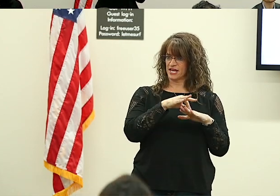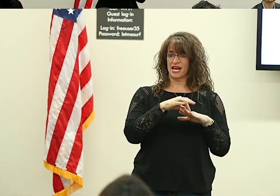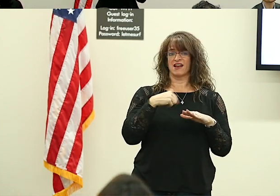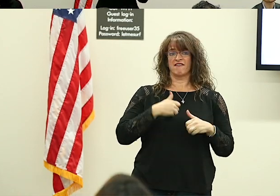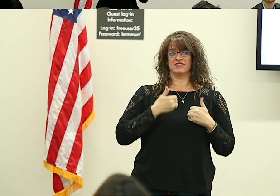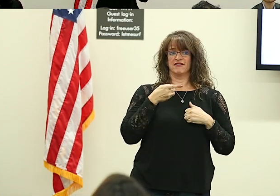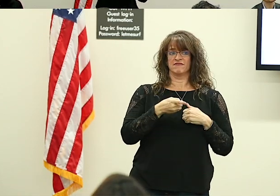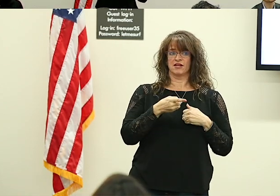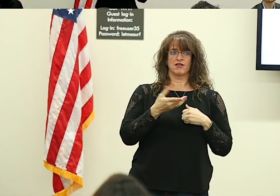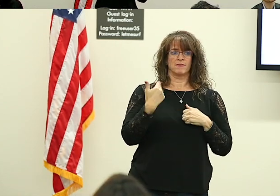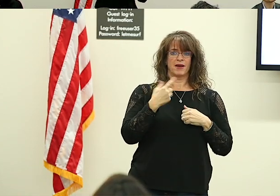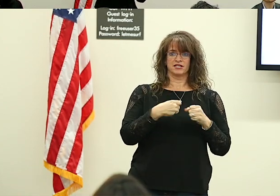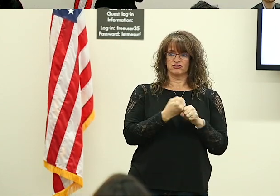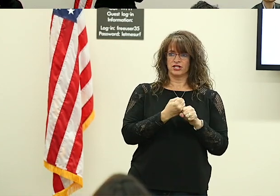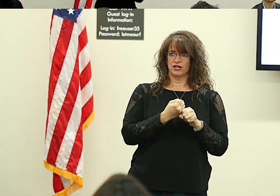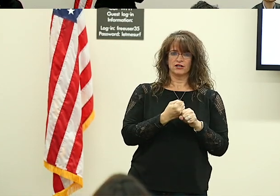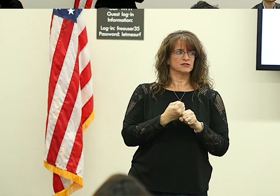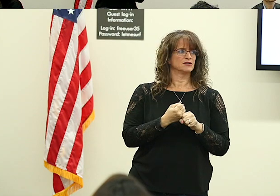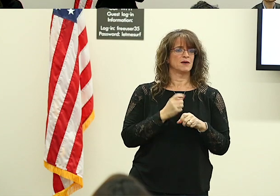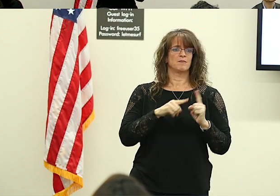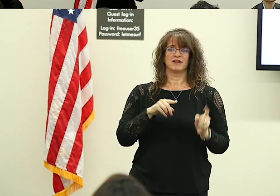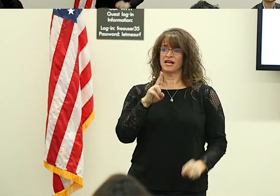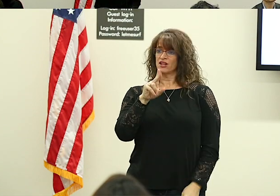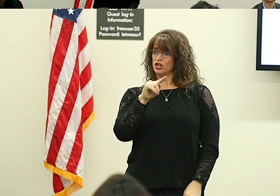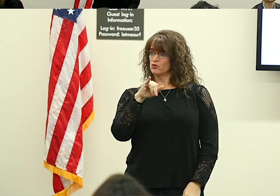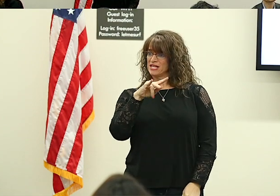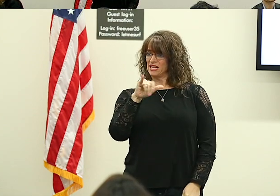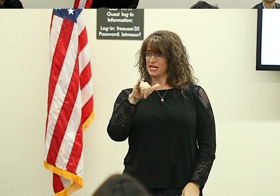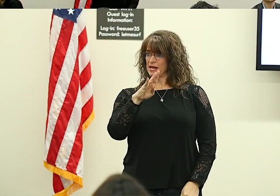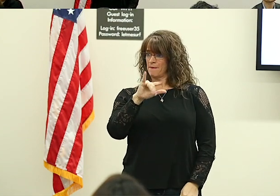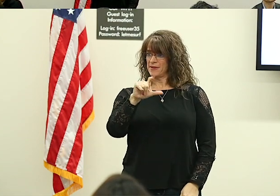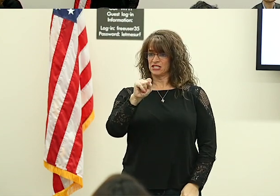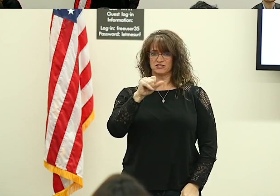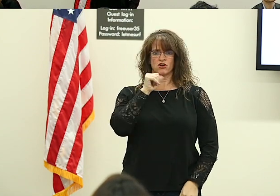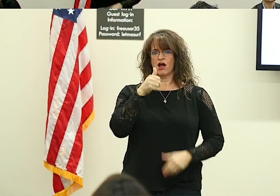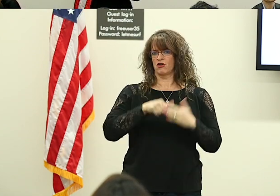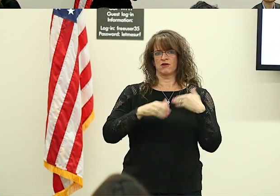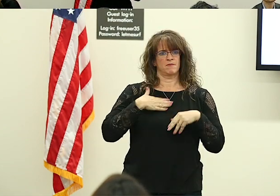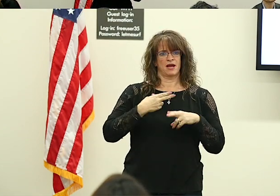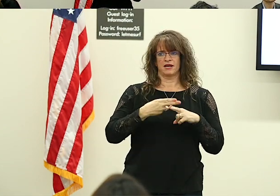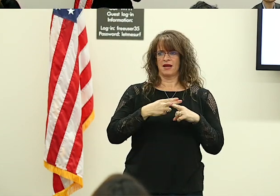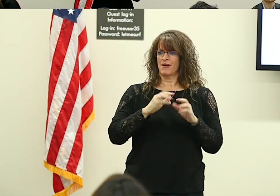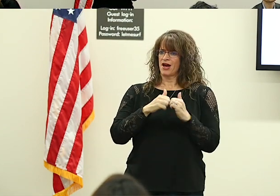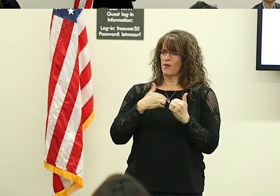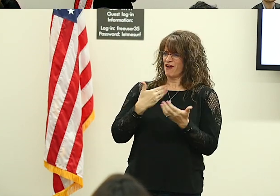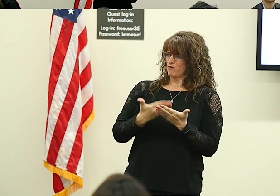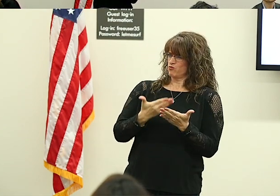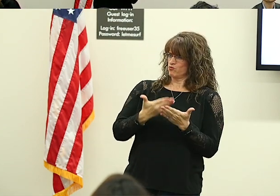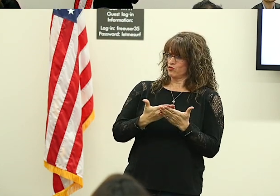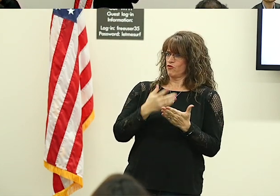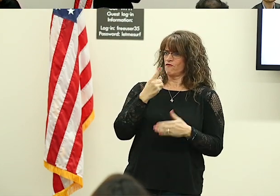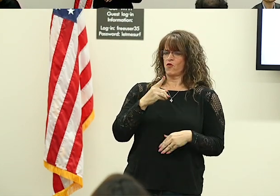but none of the utility bills are in my name. How should I get a proof or residency?